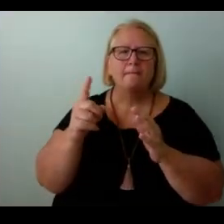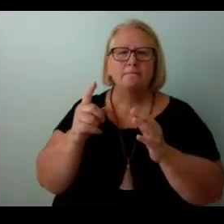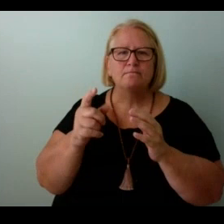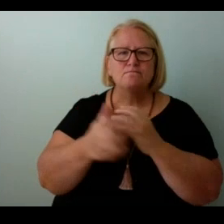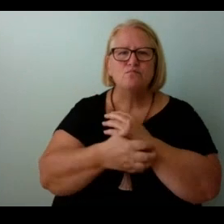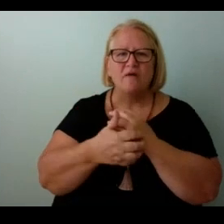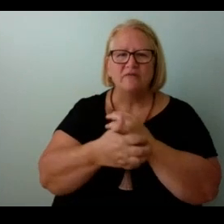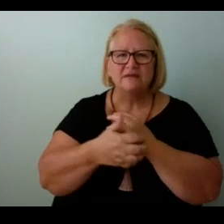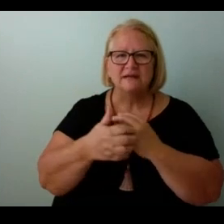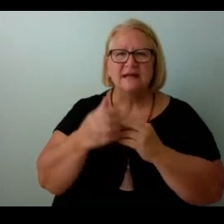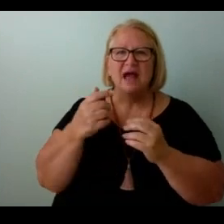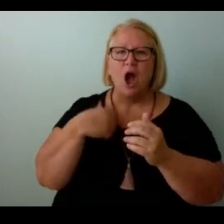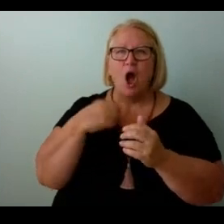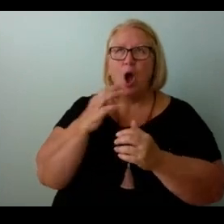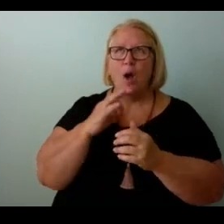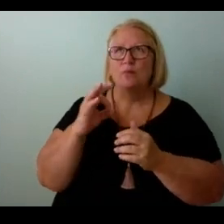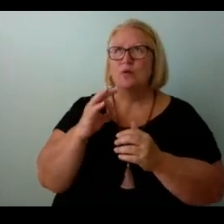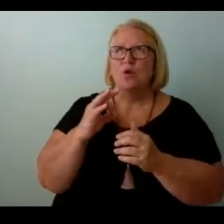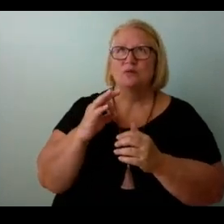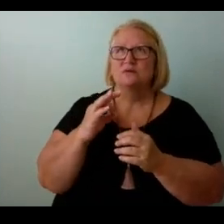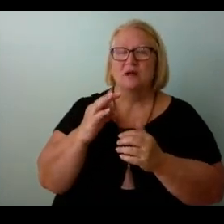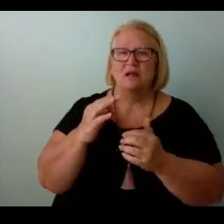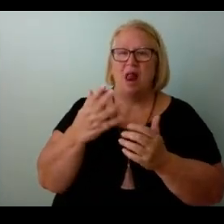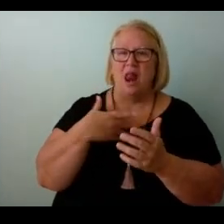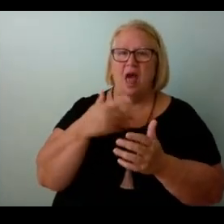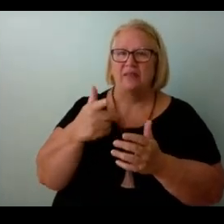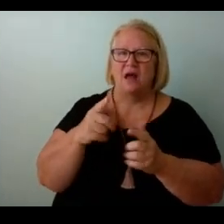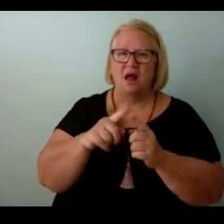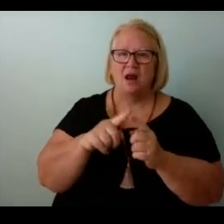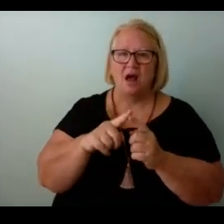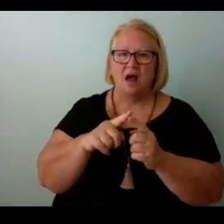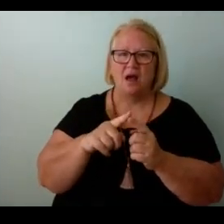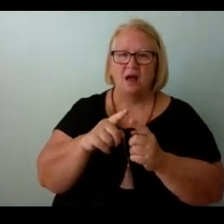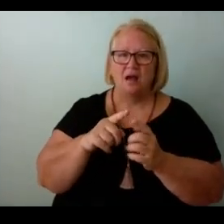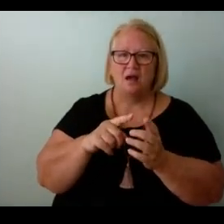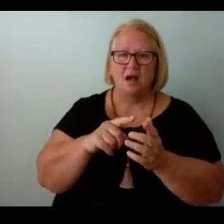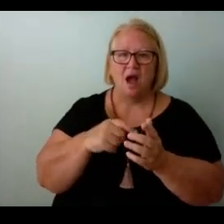It would be fair to say I've jumped up and down a lot over the years, whenever someone